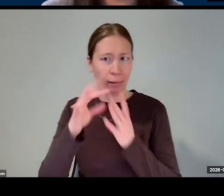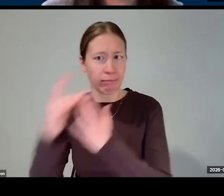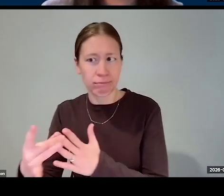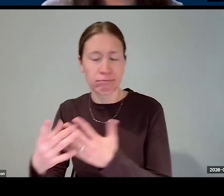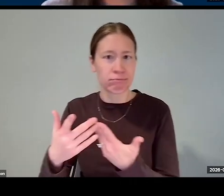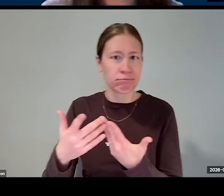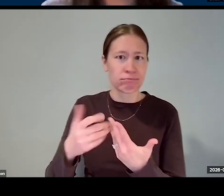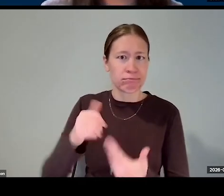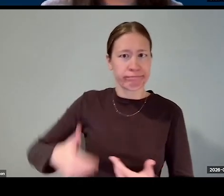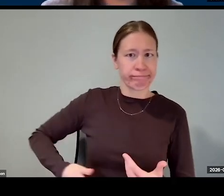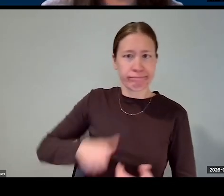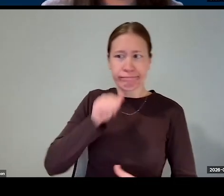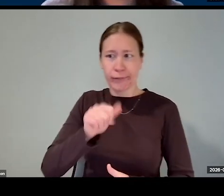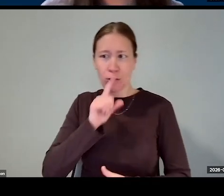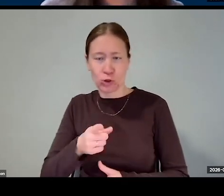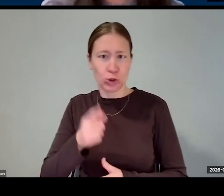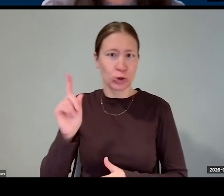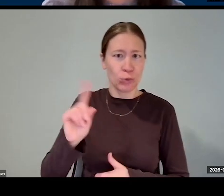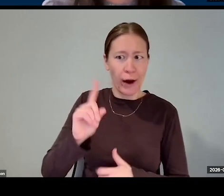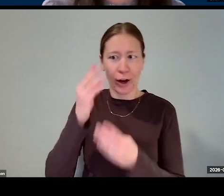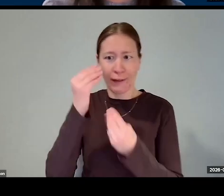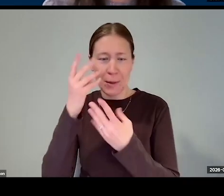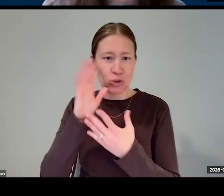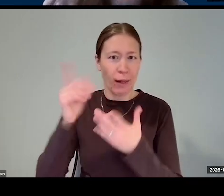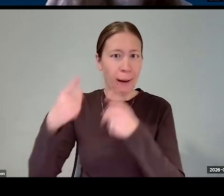We also want to avoid using the full URL,